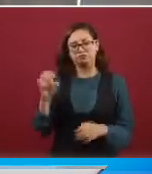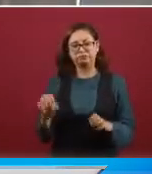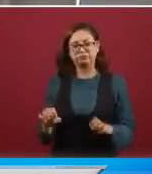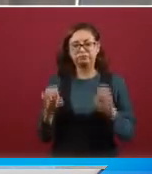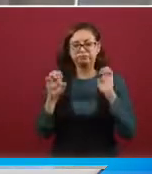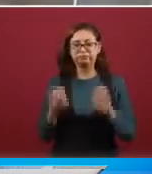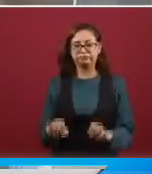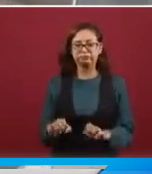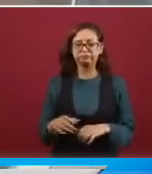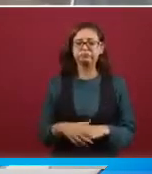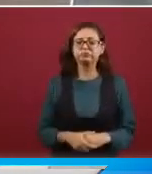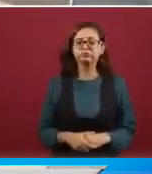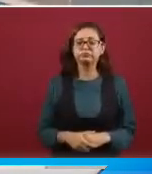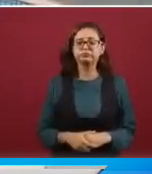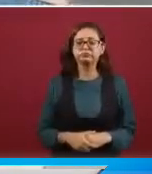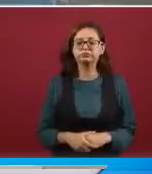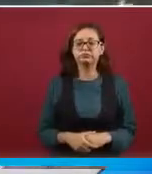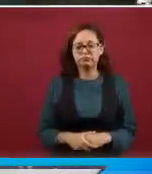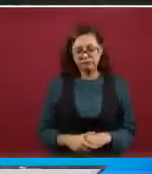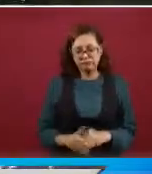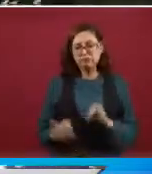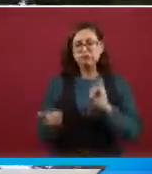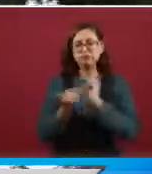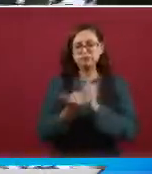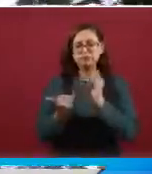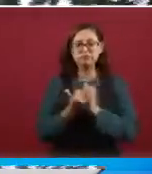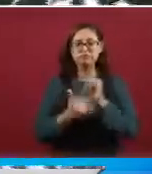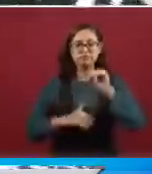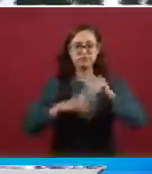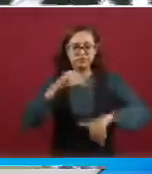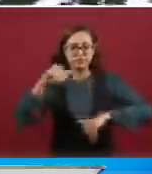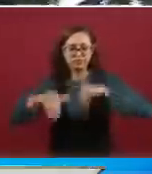who participate in the Pan American games and have had an outstanding participation